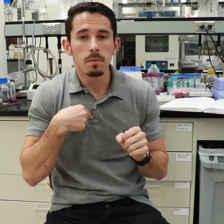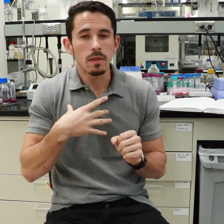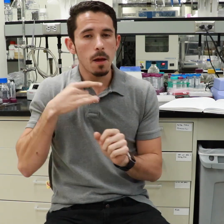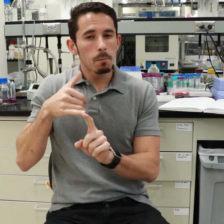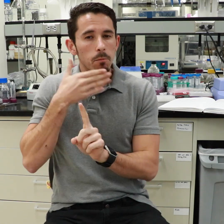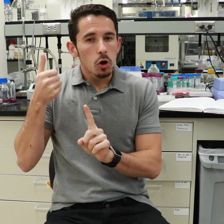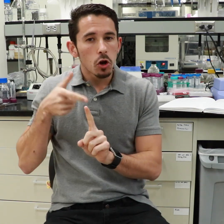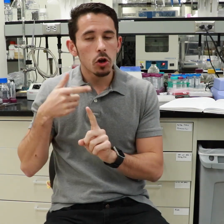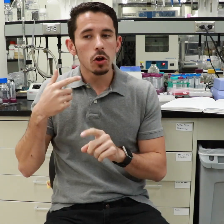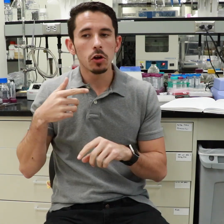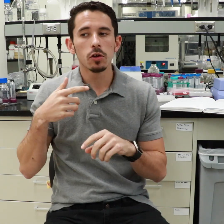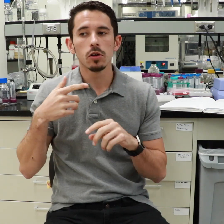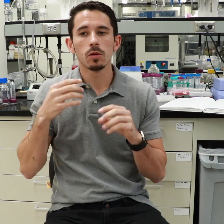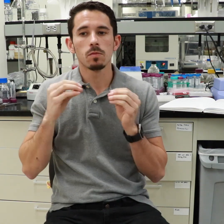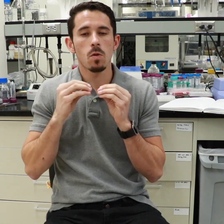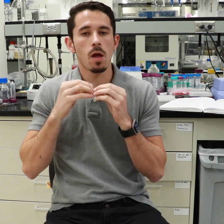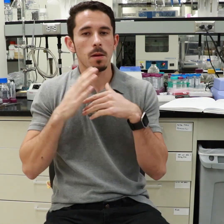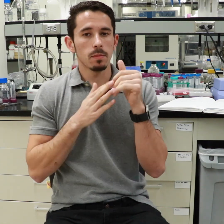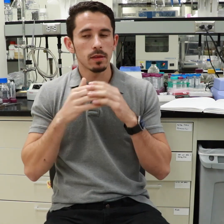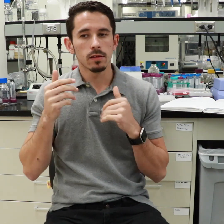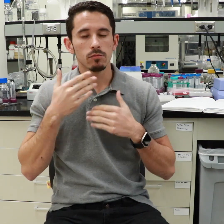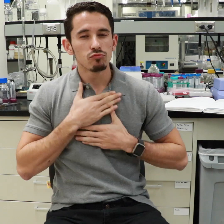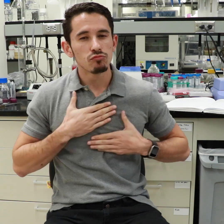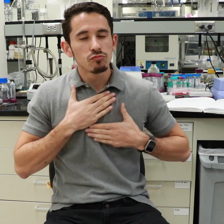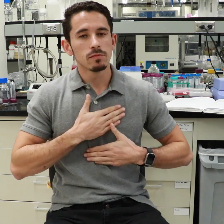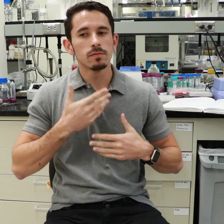I liked it better, I was more comfortable and I enjoyed it.